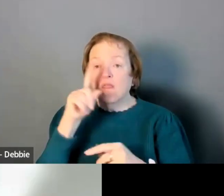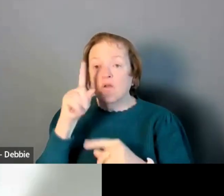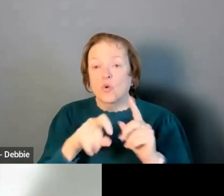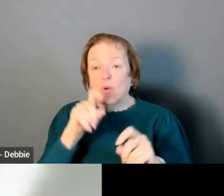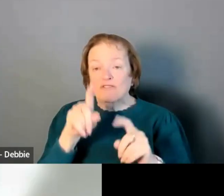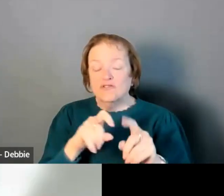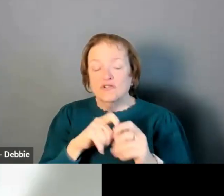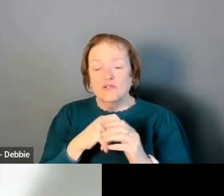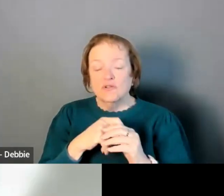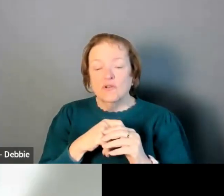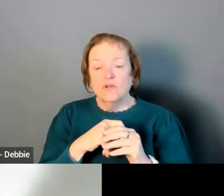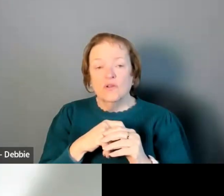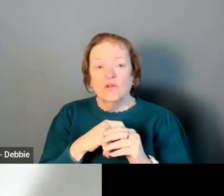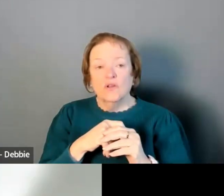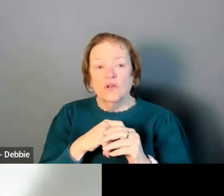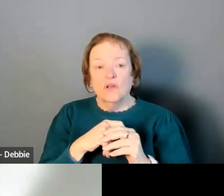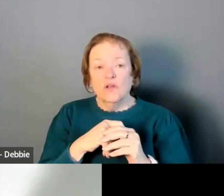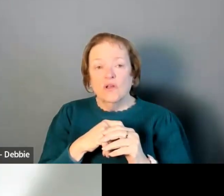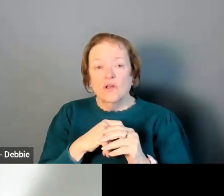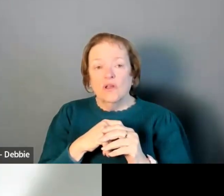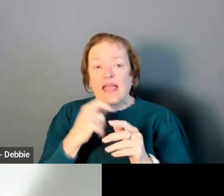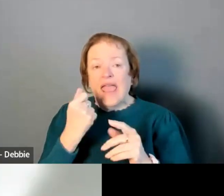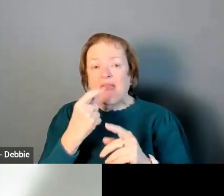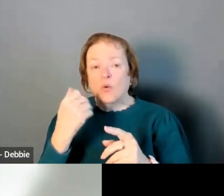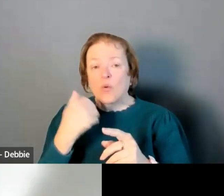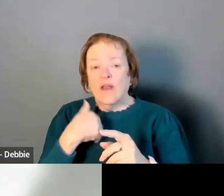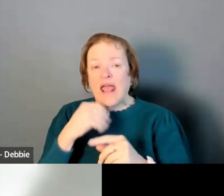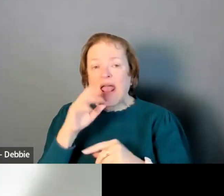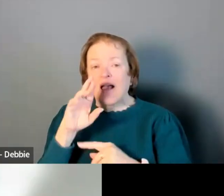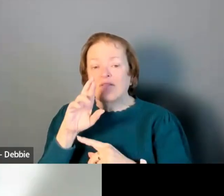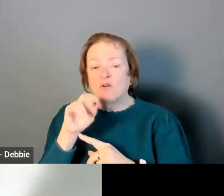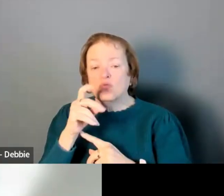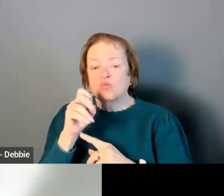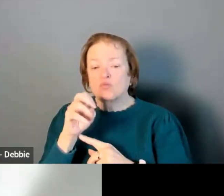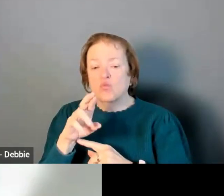was, has anyone else had their Roger Phonak randomly just start refusing to charge? I've had